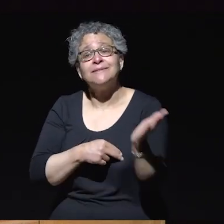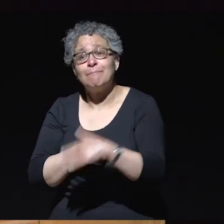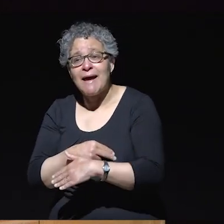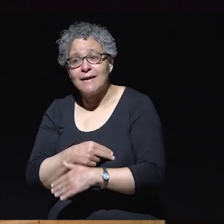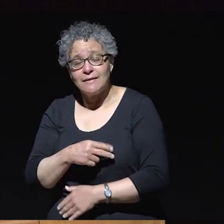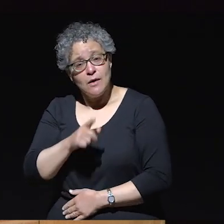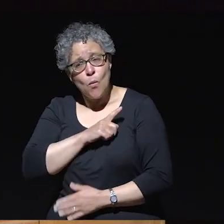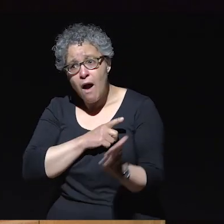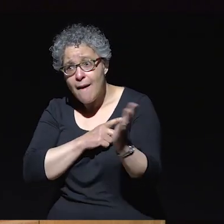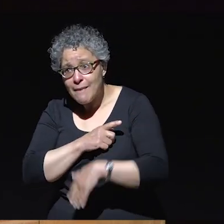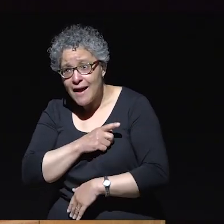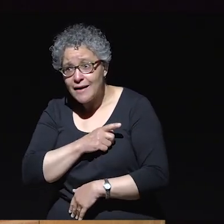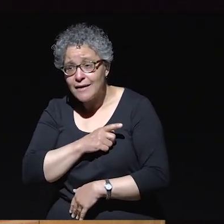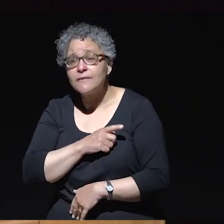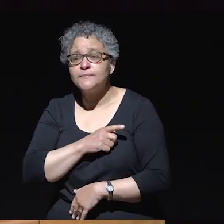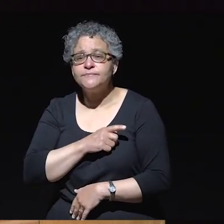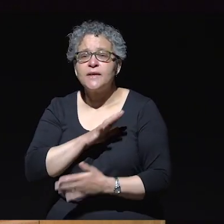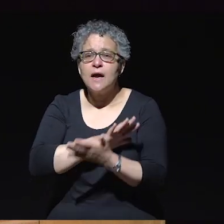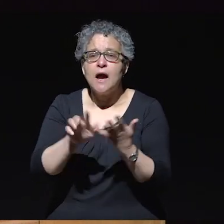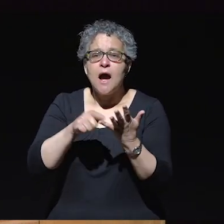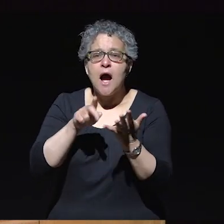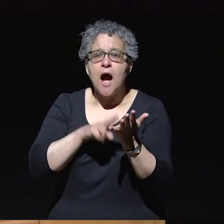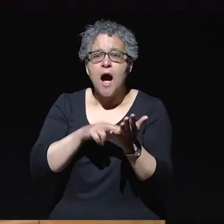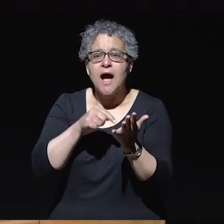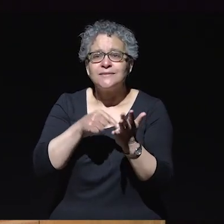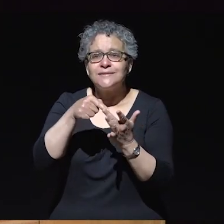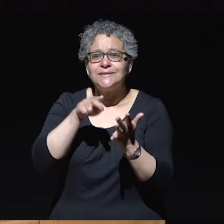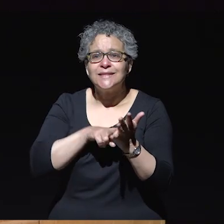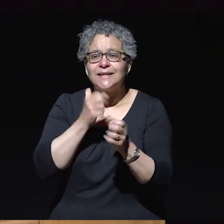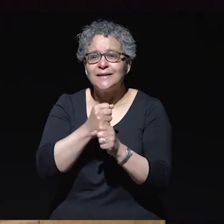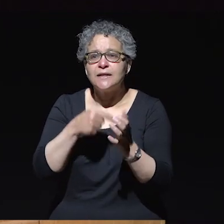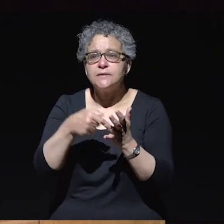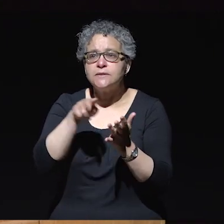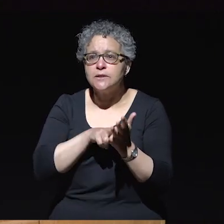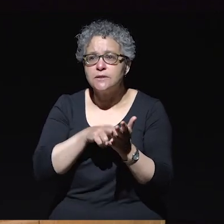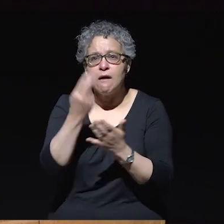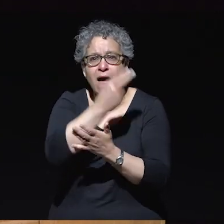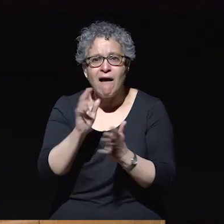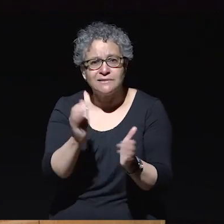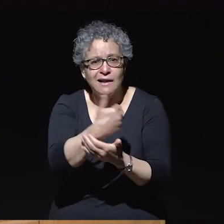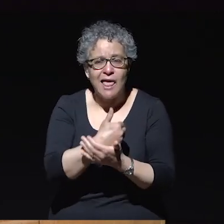because the Huntington Art Collections do not lend 'The Blue Boy', this is the first time it's been on loan in 100 years,